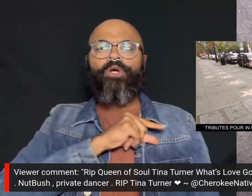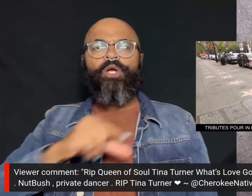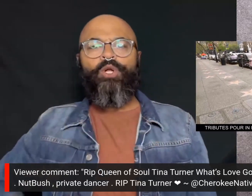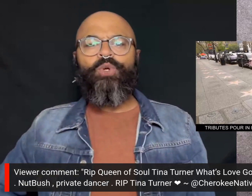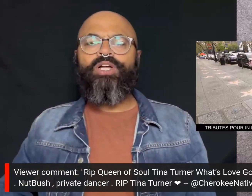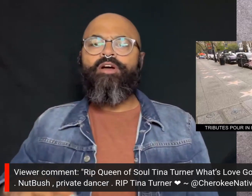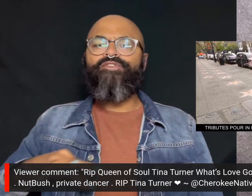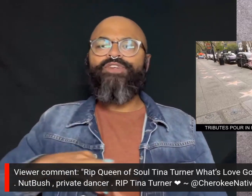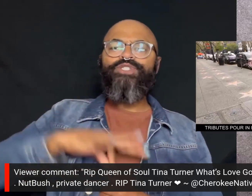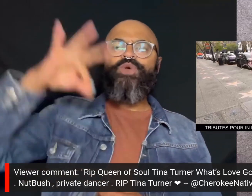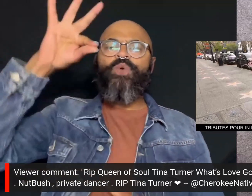queen of Soul Tina.